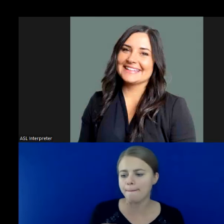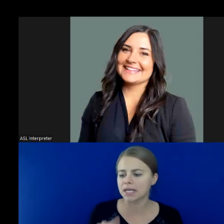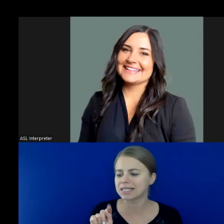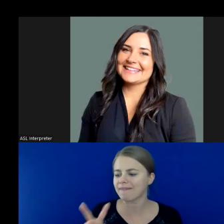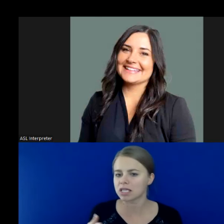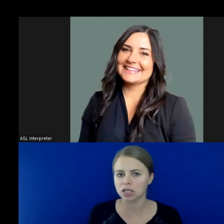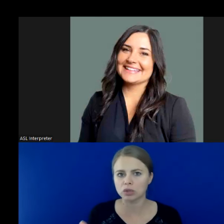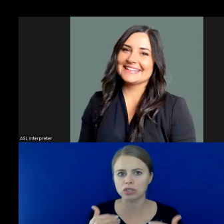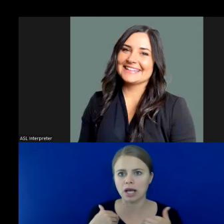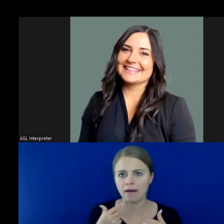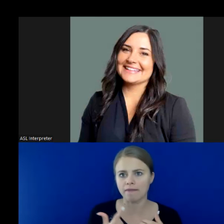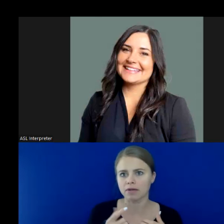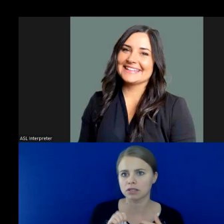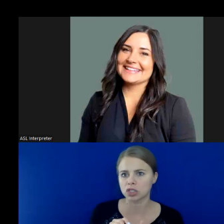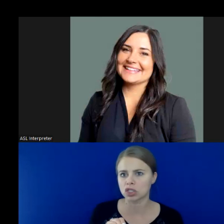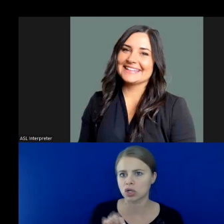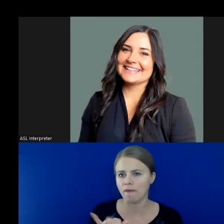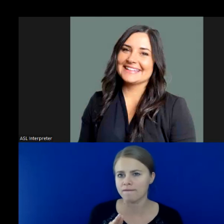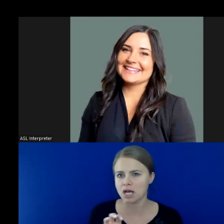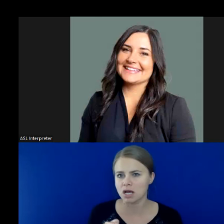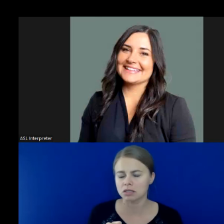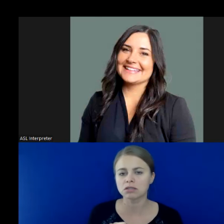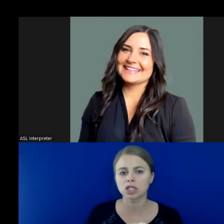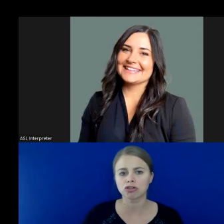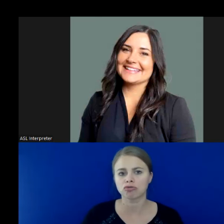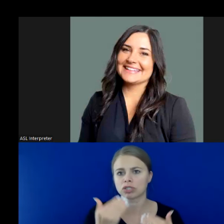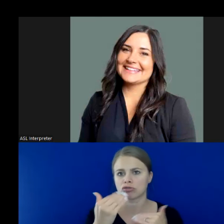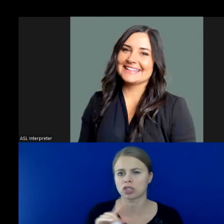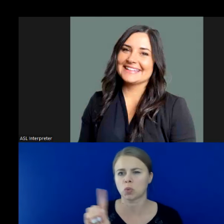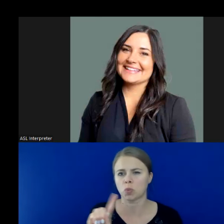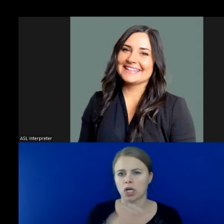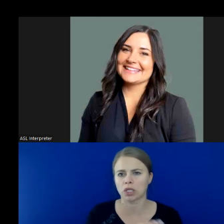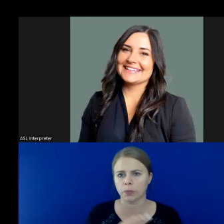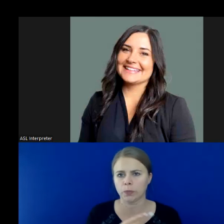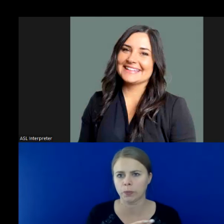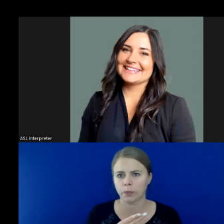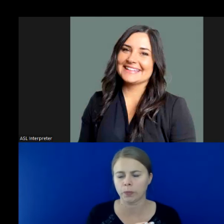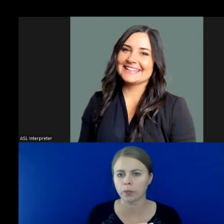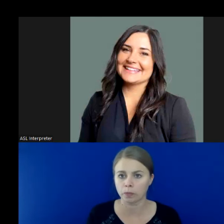geofence that restricted where it could be used, right?